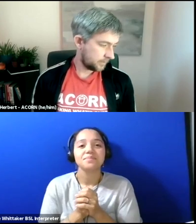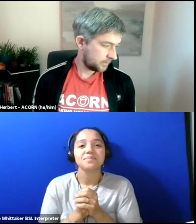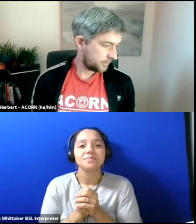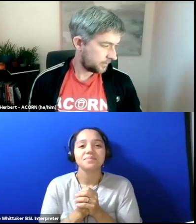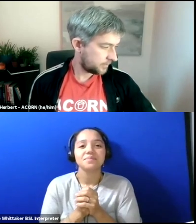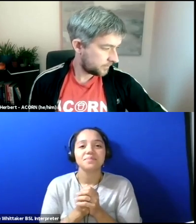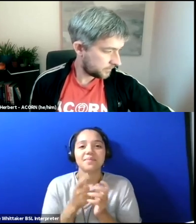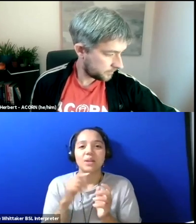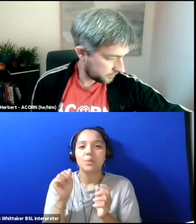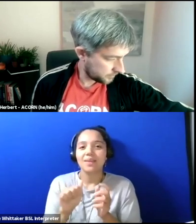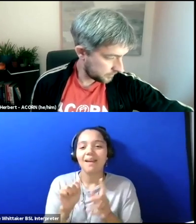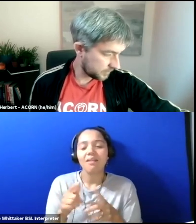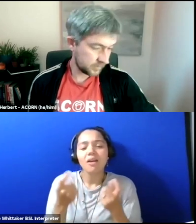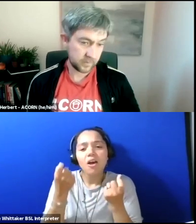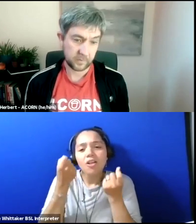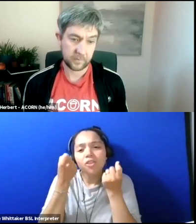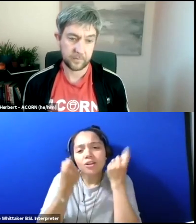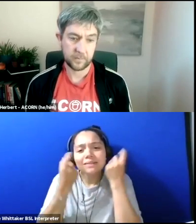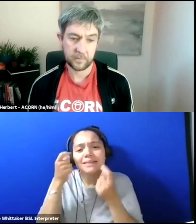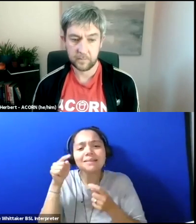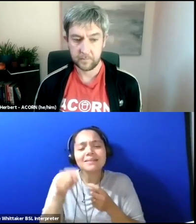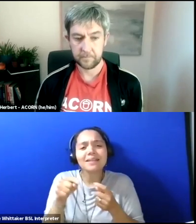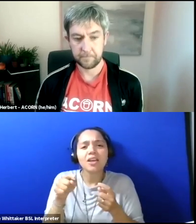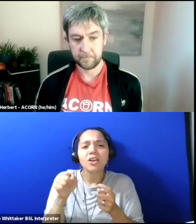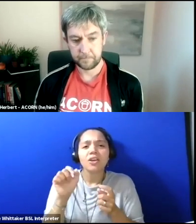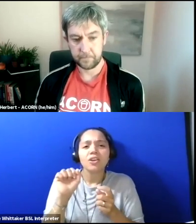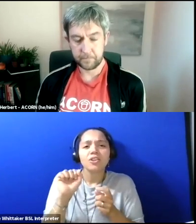the understanding that, let's say you're pitted against each other